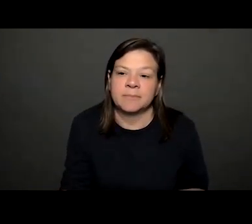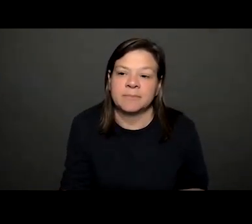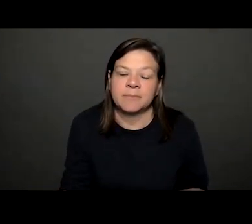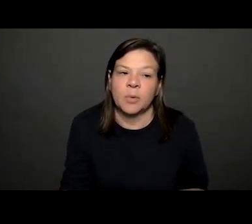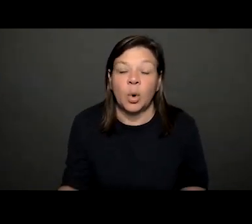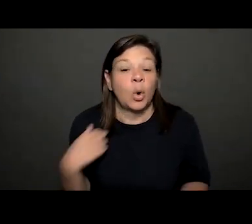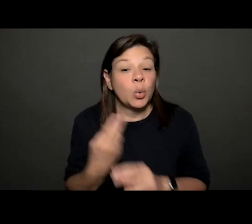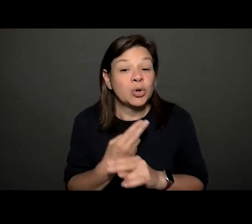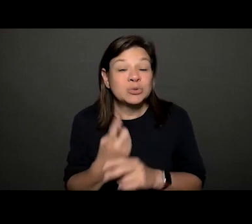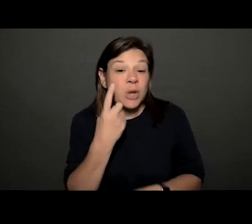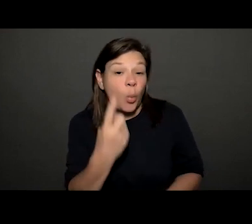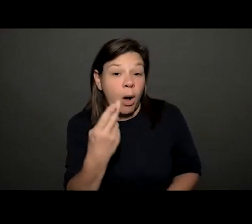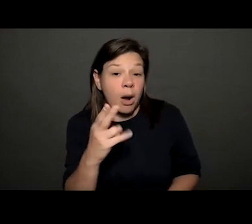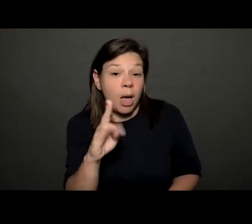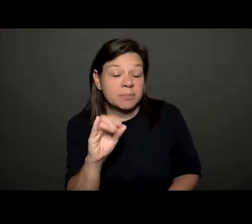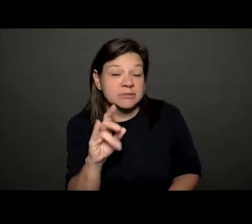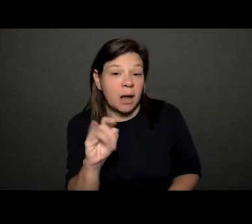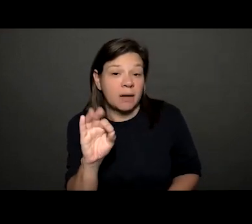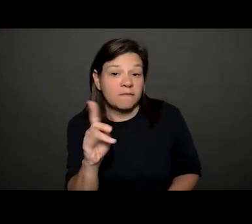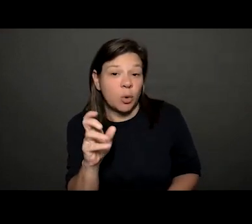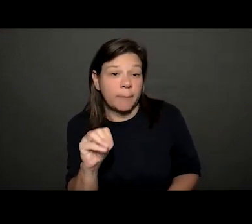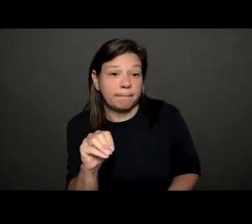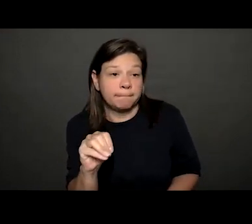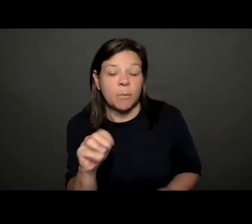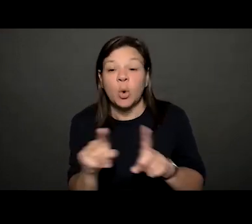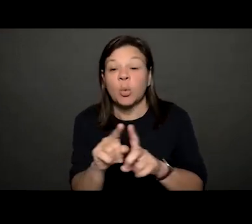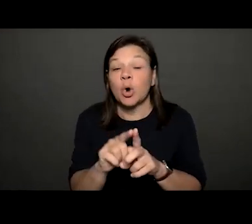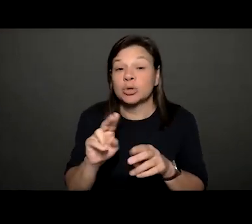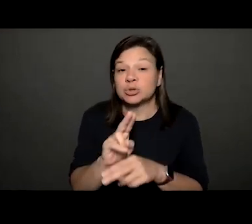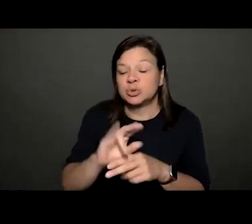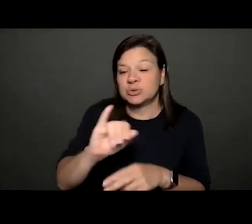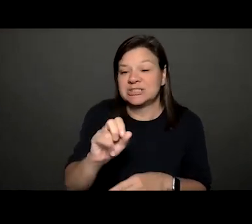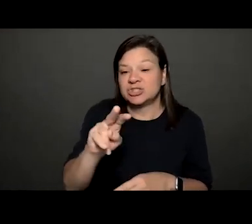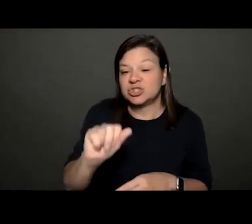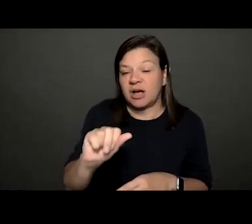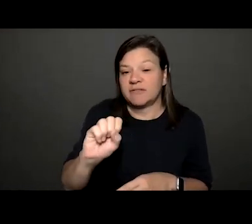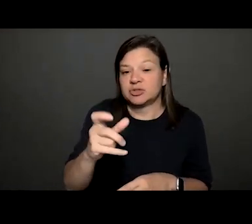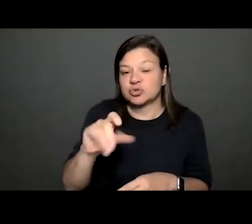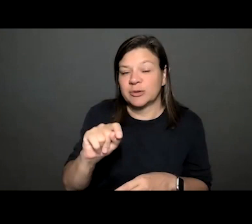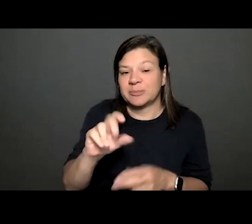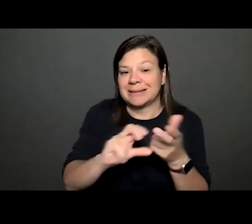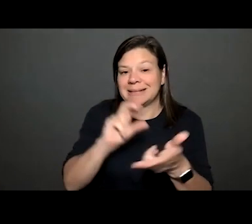WE ARE ALSO USING THE JAVA SCRIPT EMBED CODE INSTEAD OF HUBBLE TAPE.